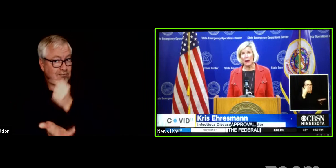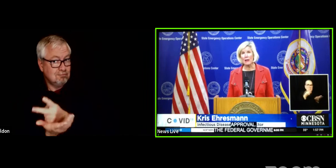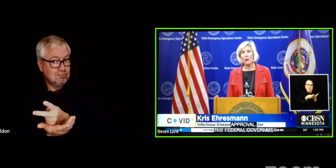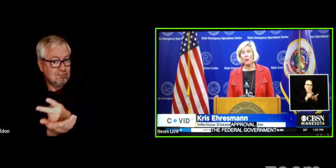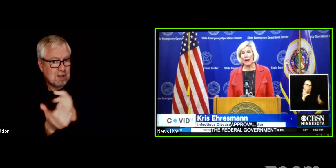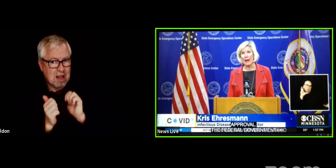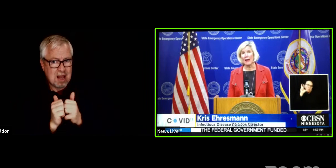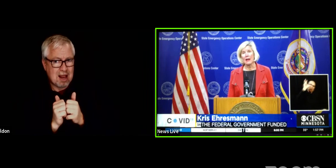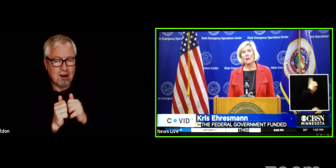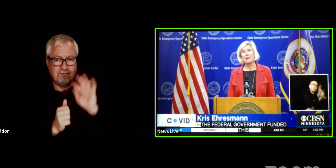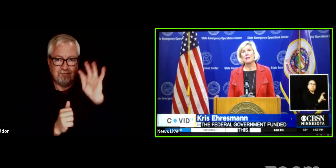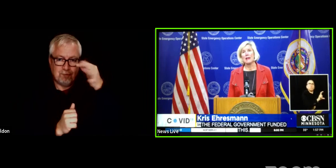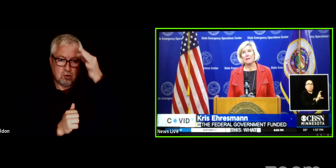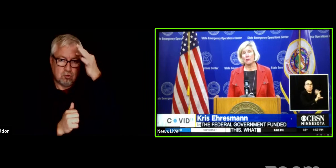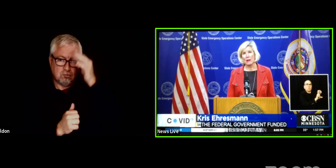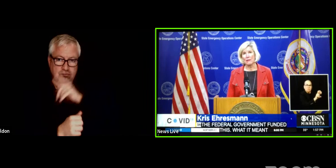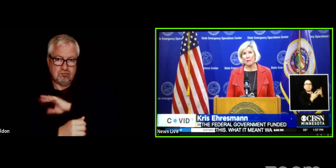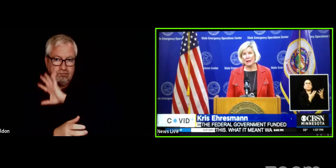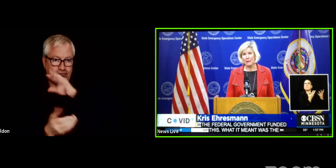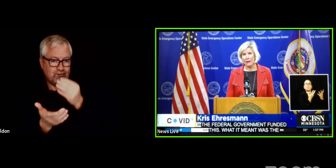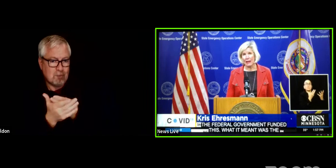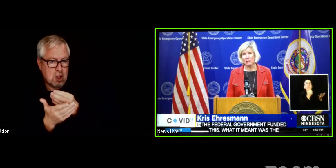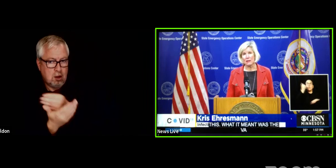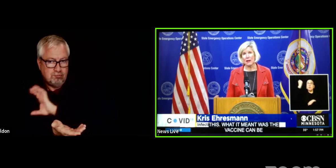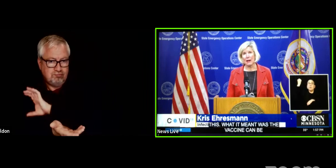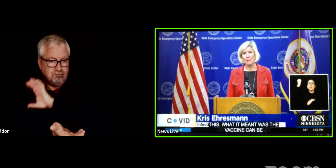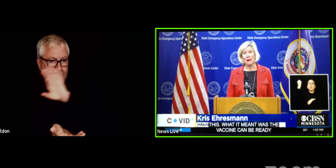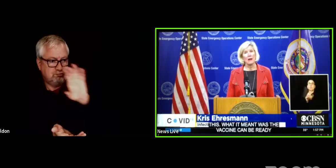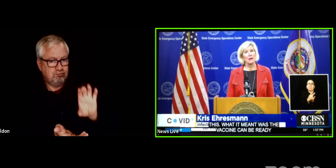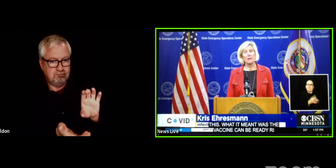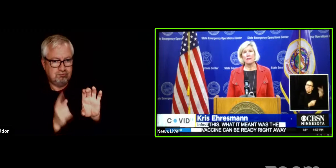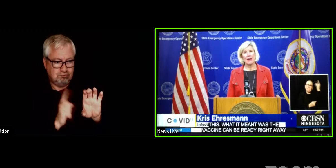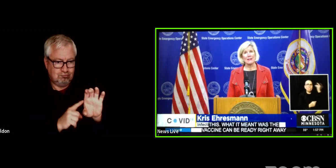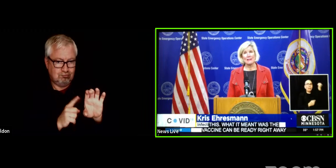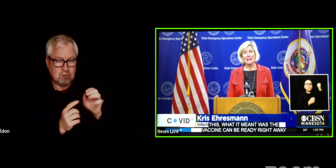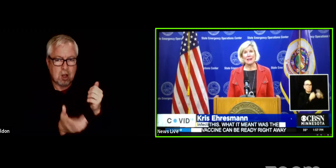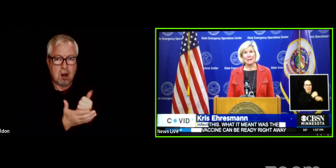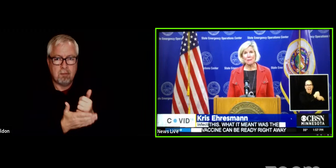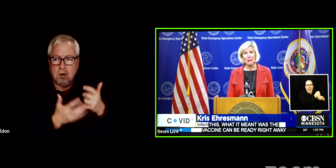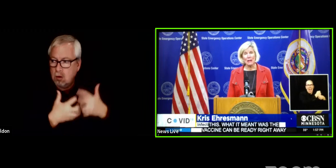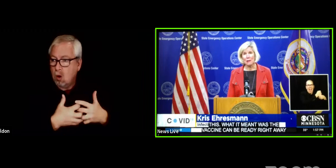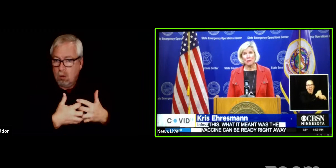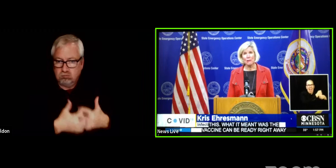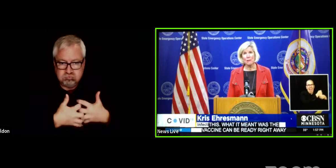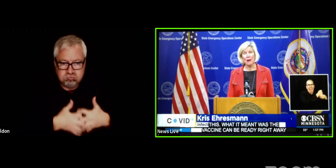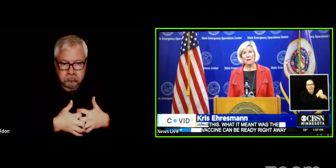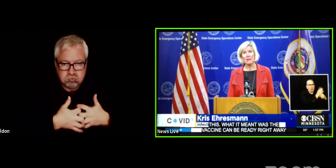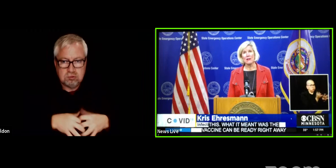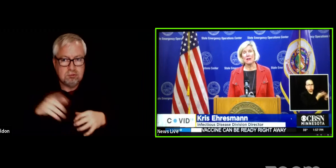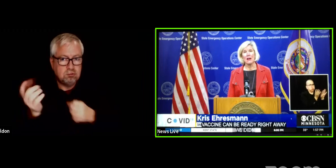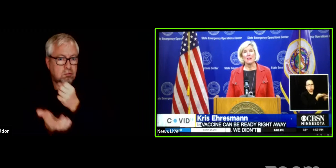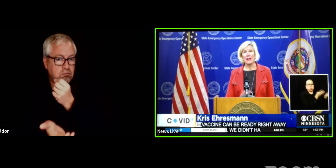RIGHT AWAY, WE DIDN'T HAVE TO WAIT FOR MANUFACTURING TIME. IF A VACCINE DOESN'T MEET THE APPROVAL PROCESS,